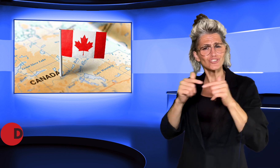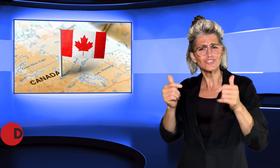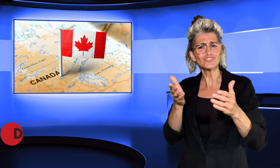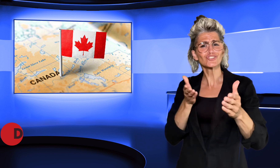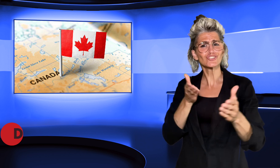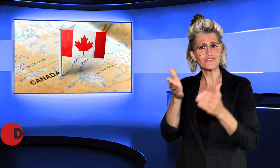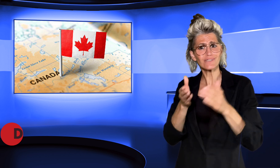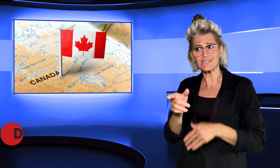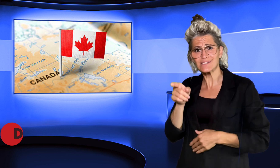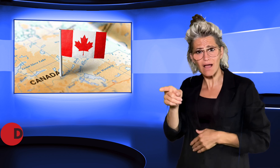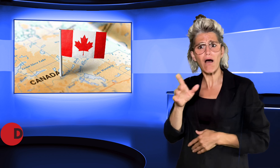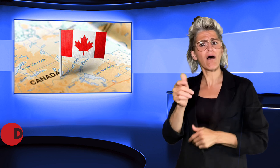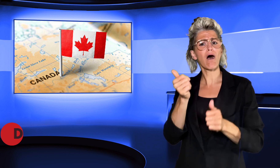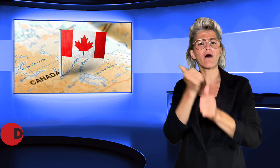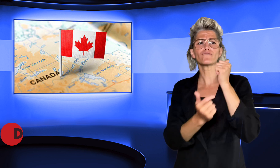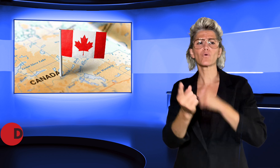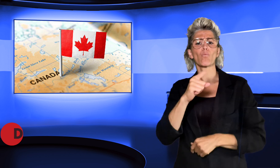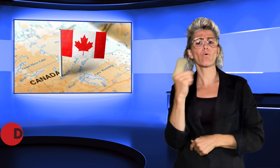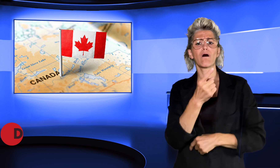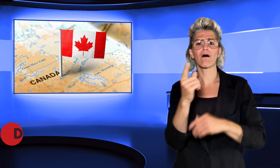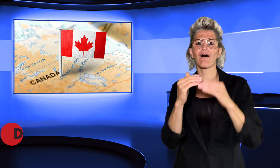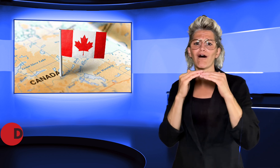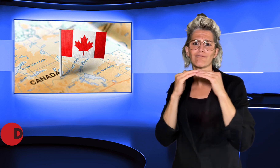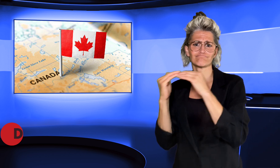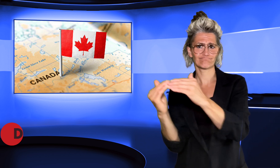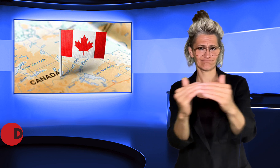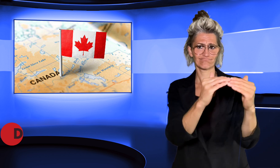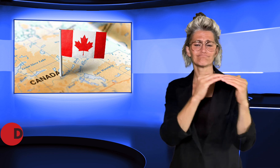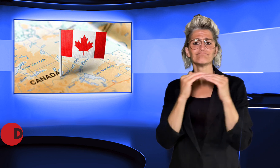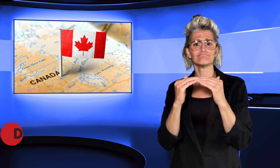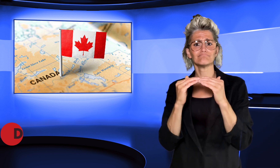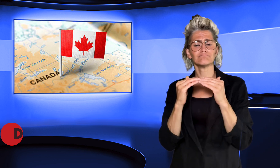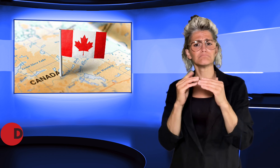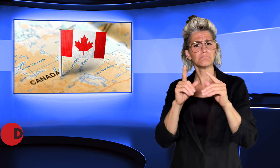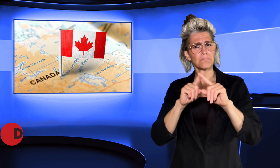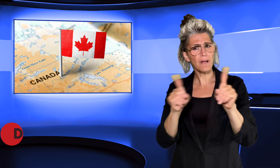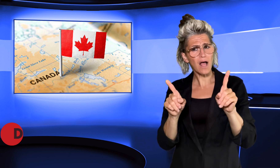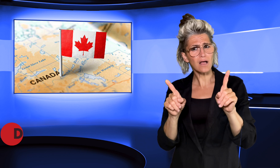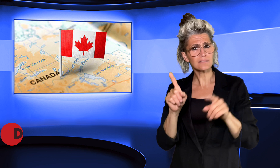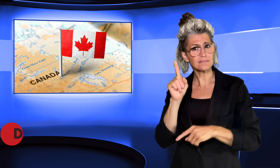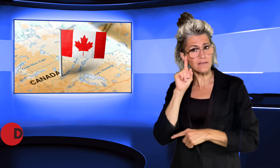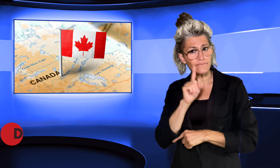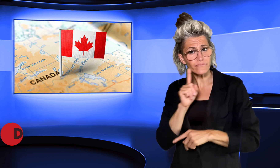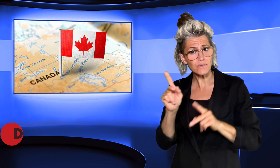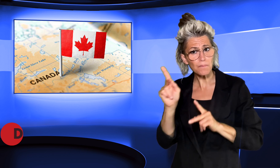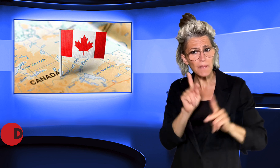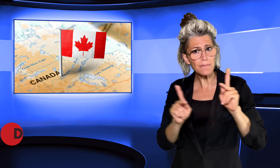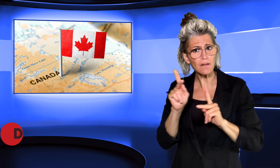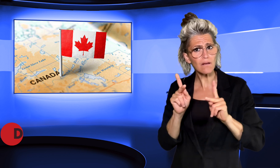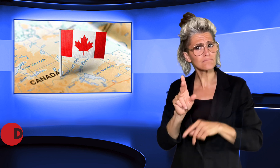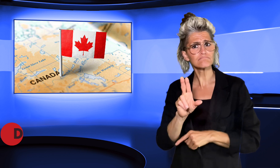way as other customers.” But if they are requiring Deaf people